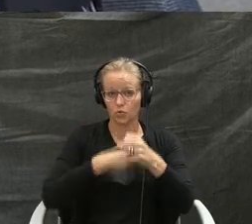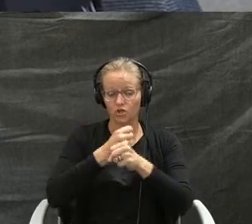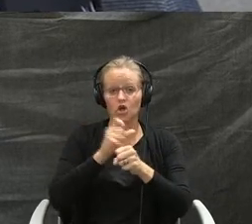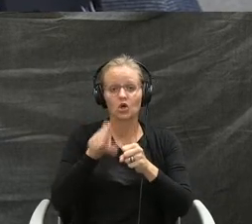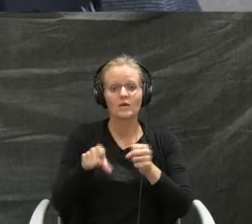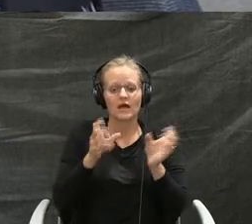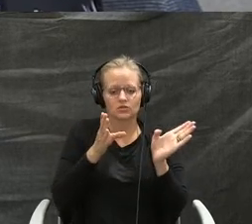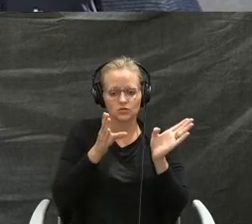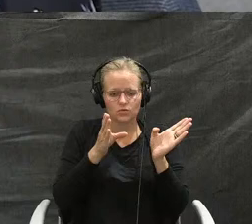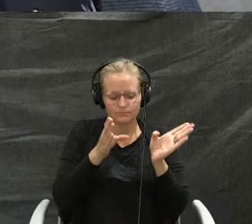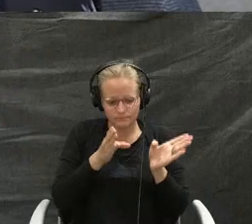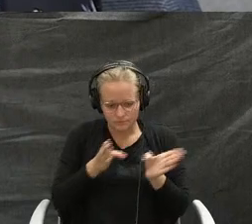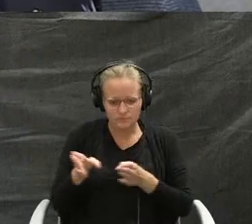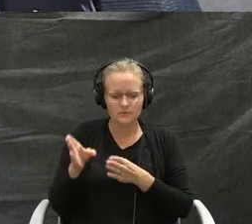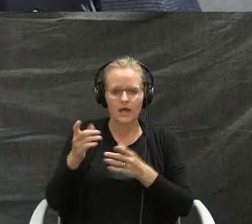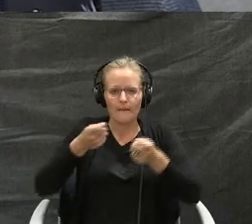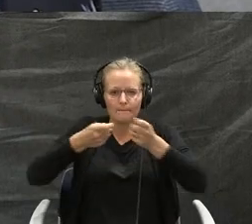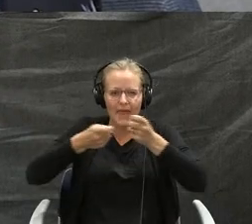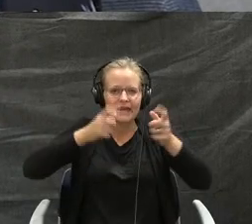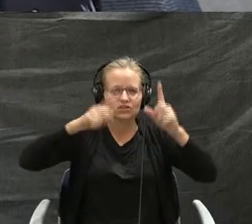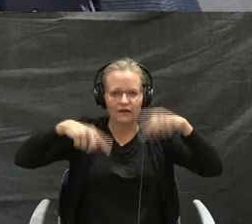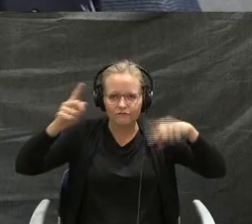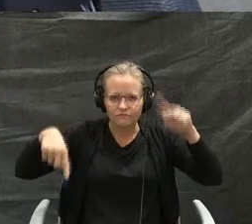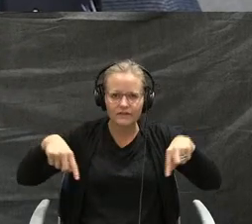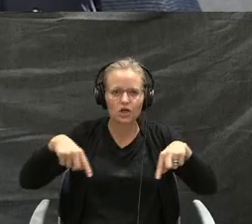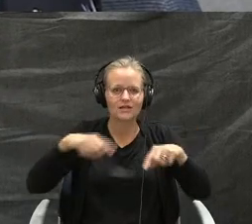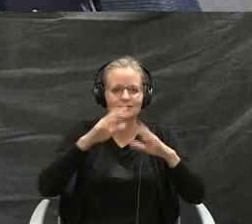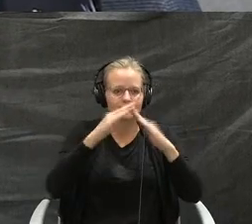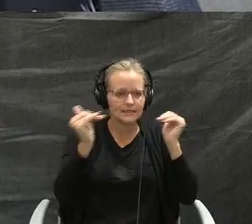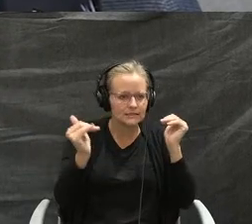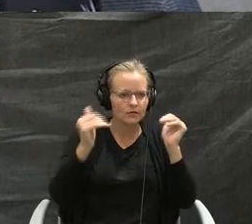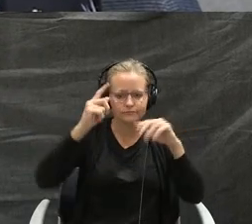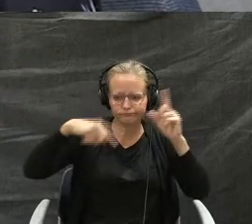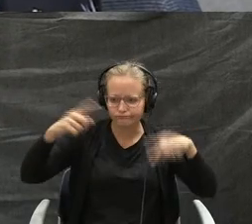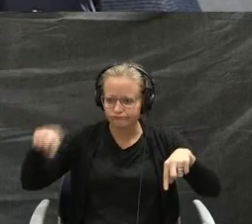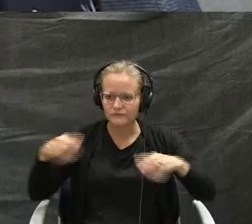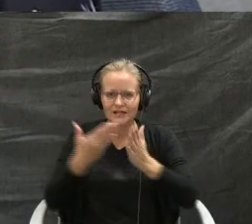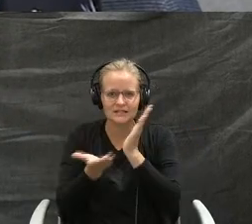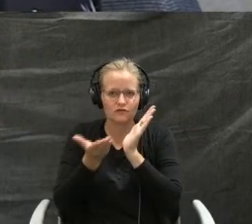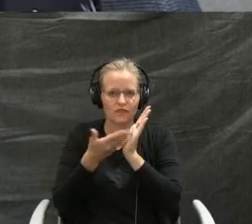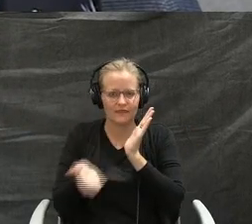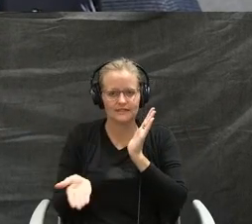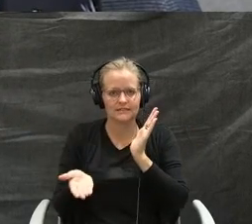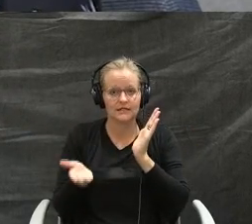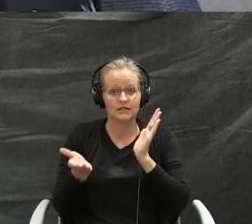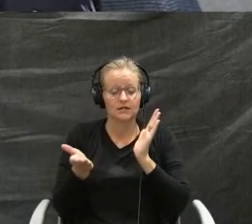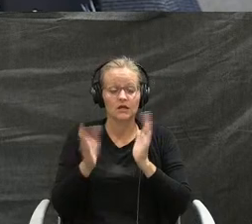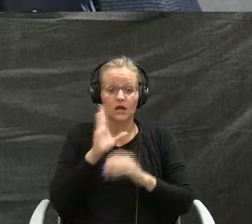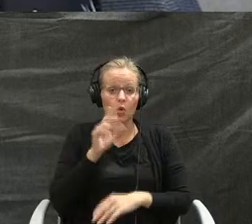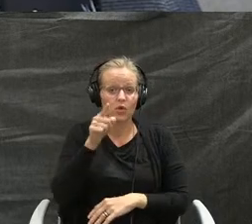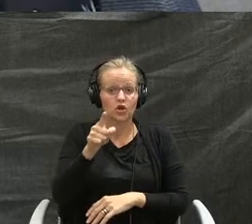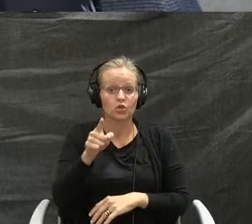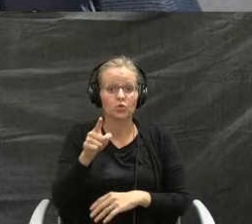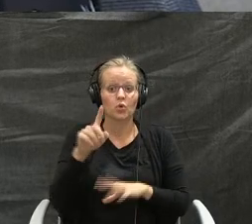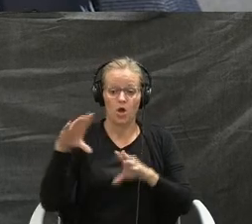systems and platforms. Do you or are you going to declare a preferred learned management system for the next school year?